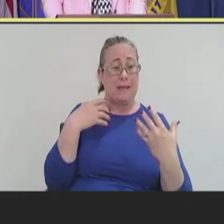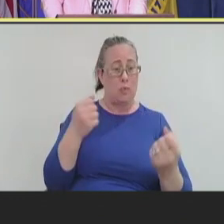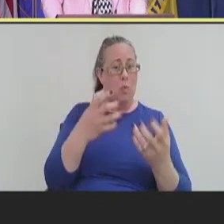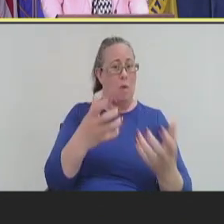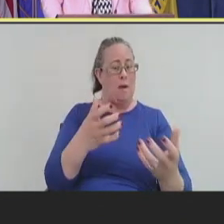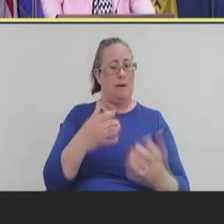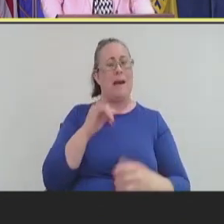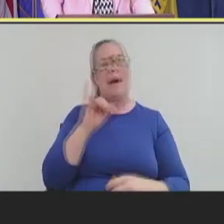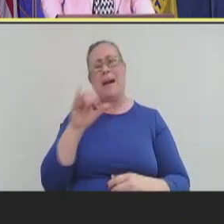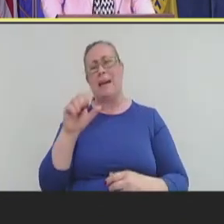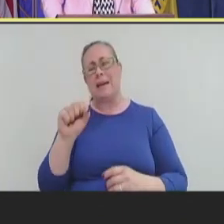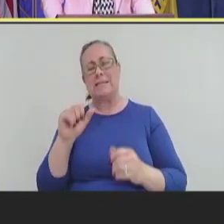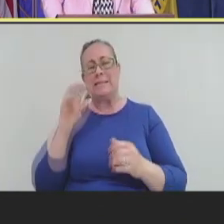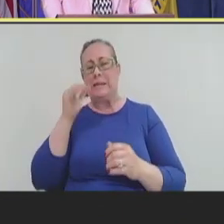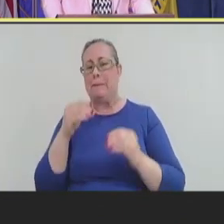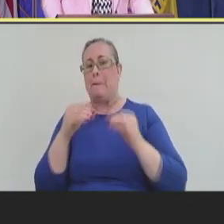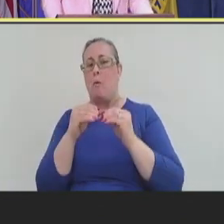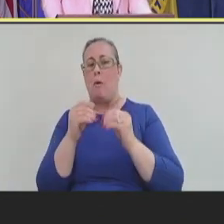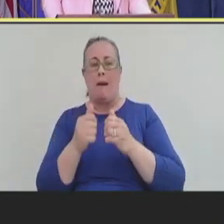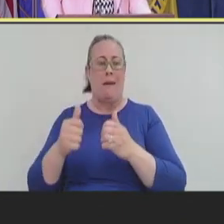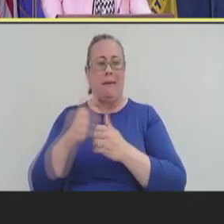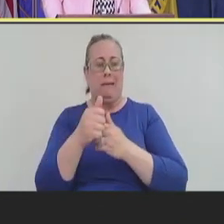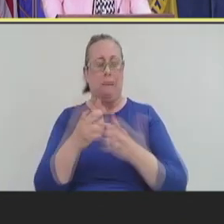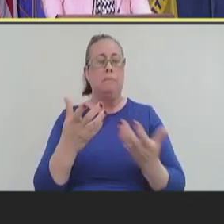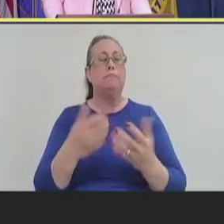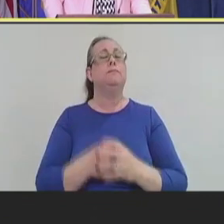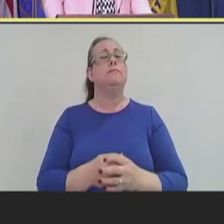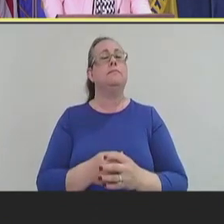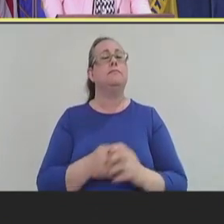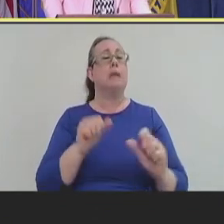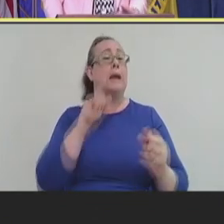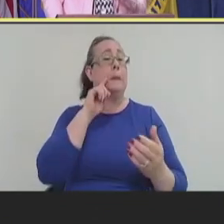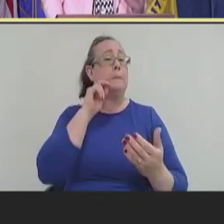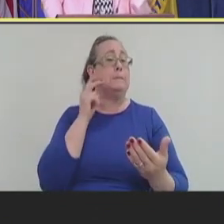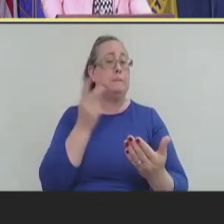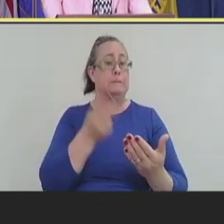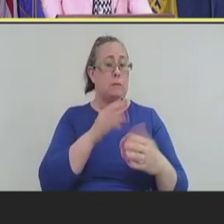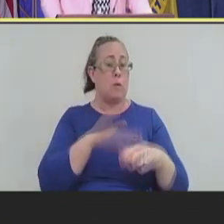be a little bit ahead of that. You can see on your screen -- and again, these are just sort